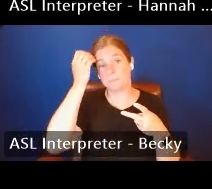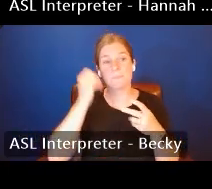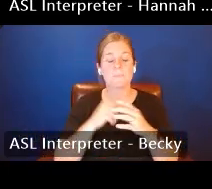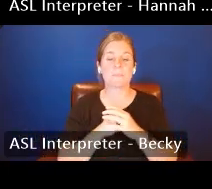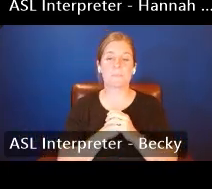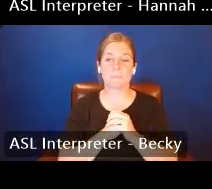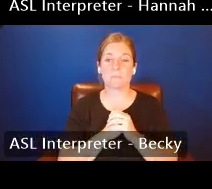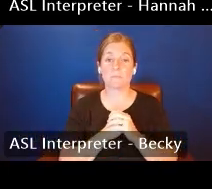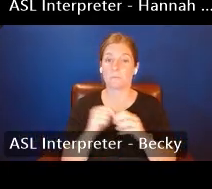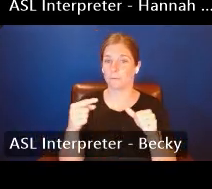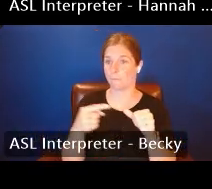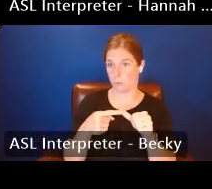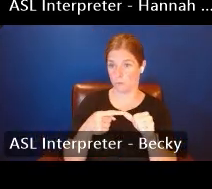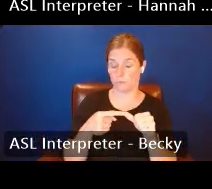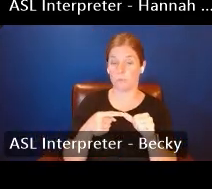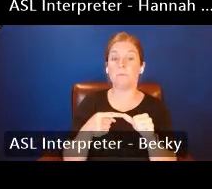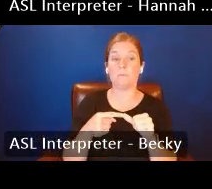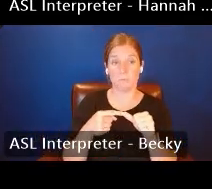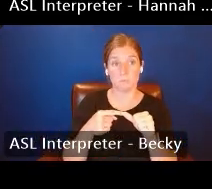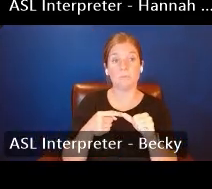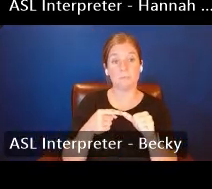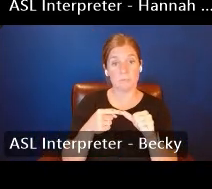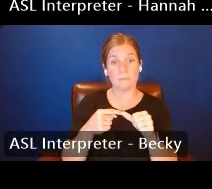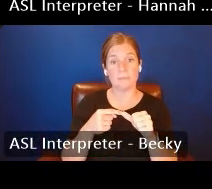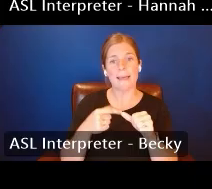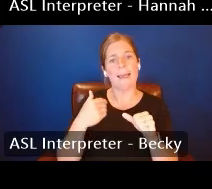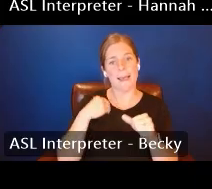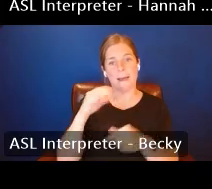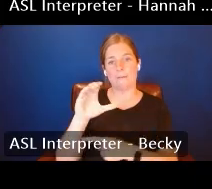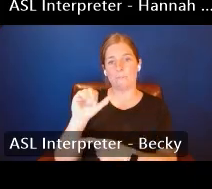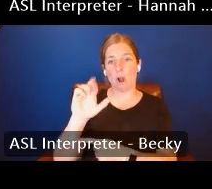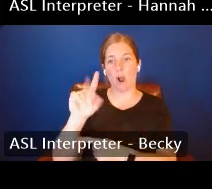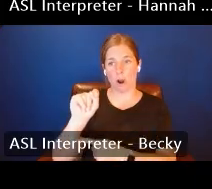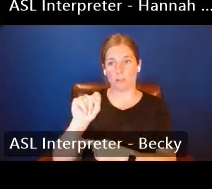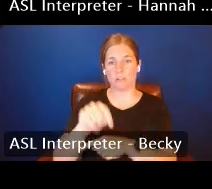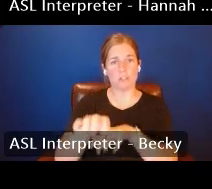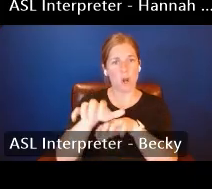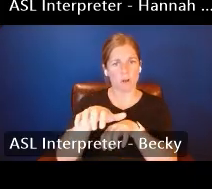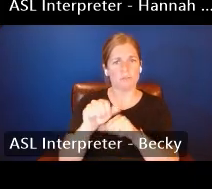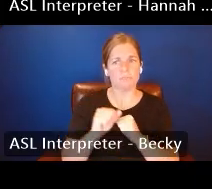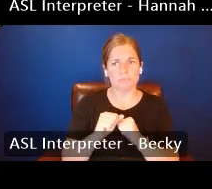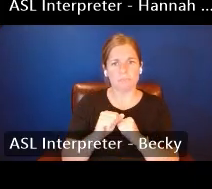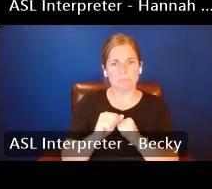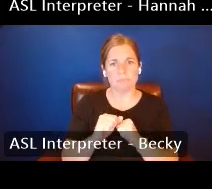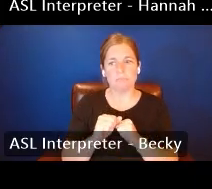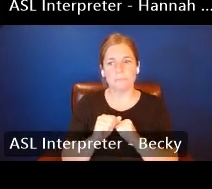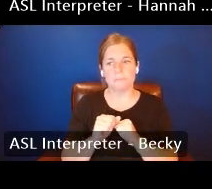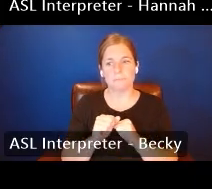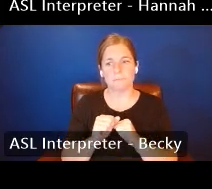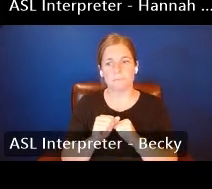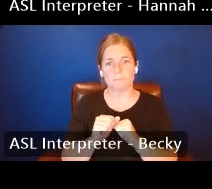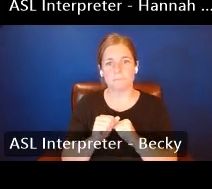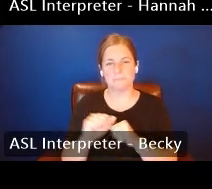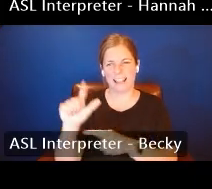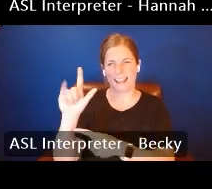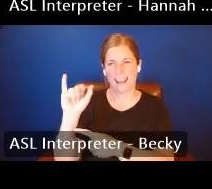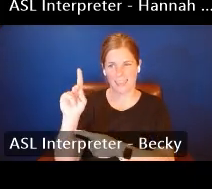First of all, we have a CART link for people available.